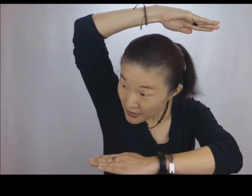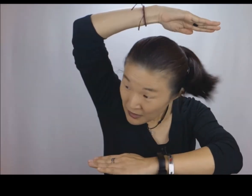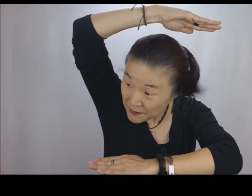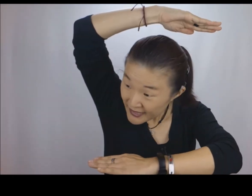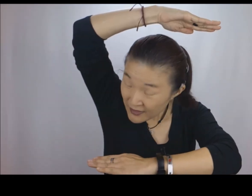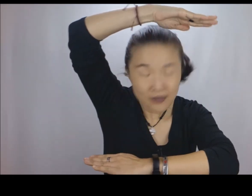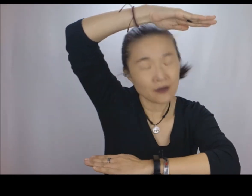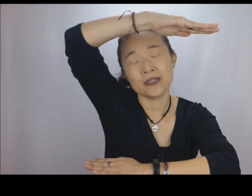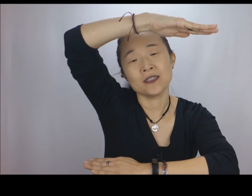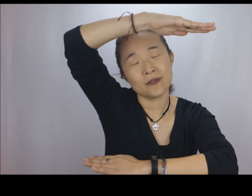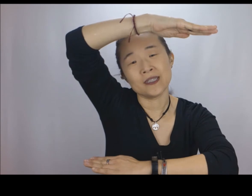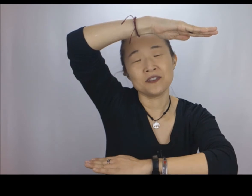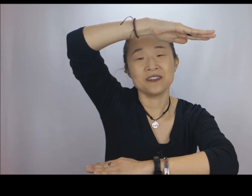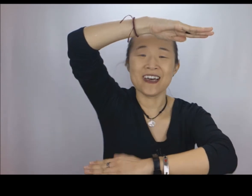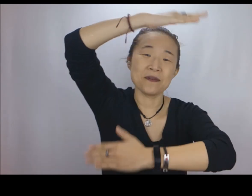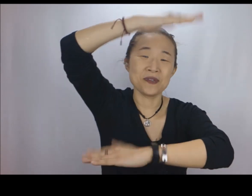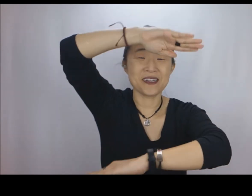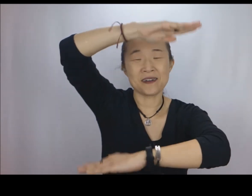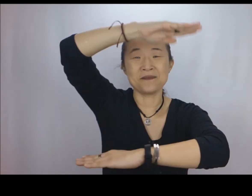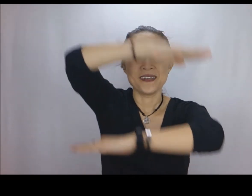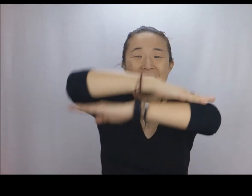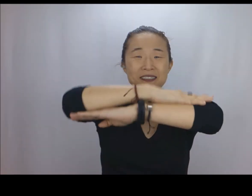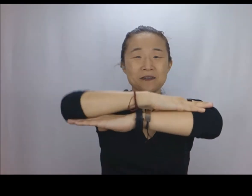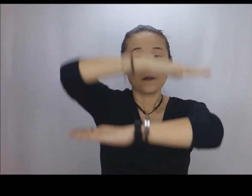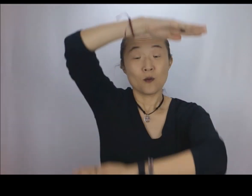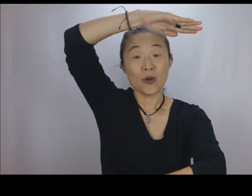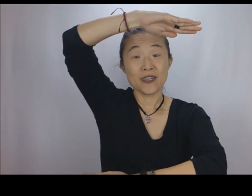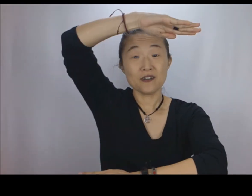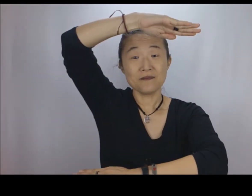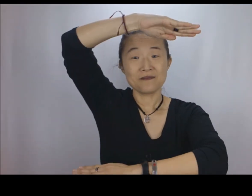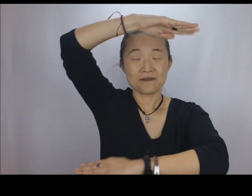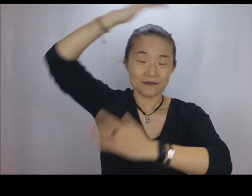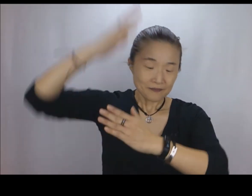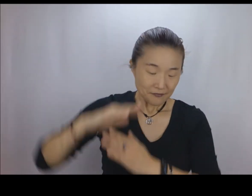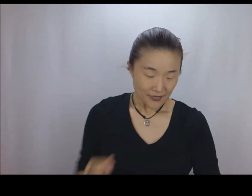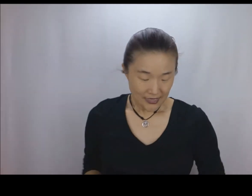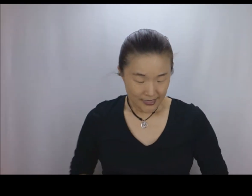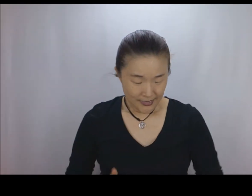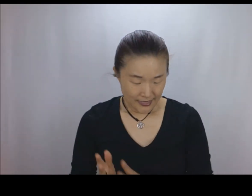Look out, pick up. OK, you don't really do that, but, so window.